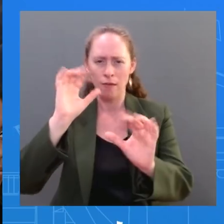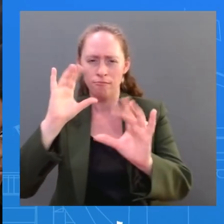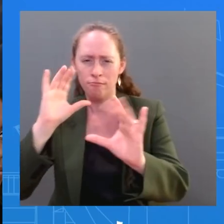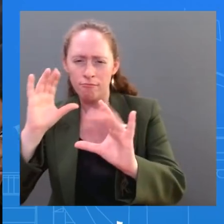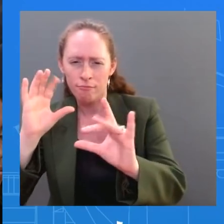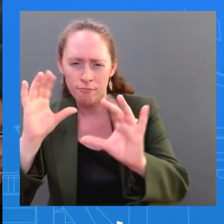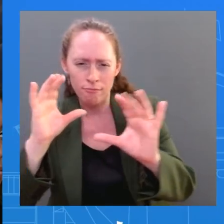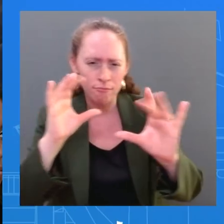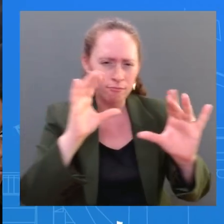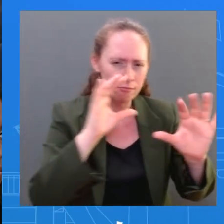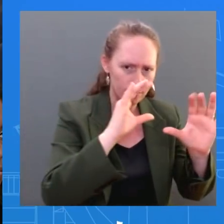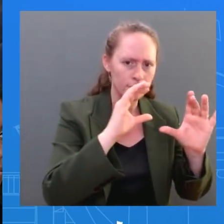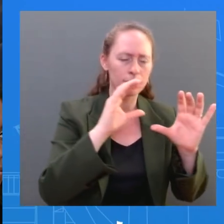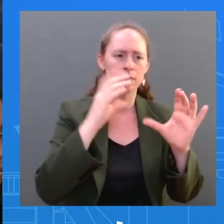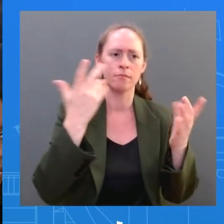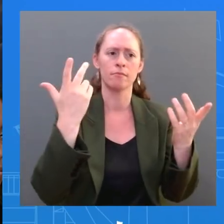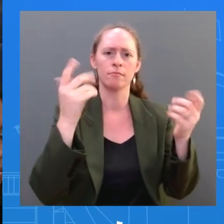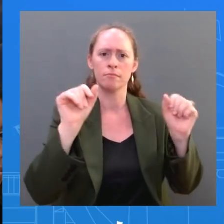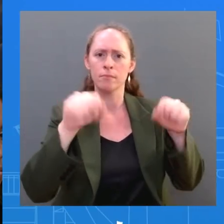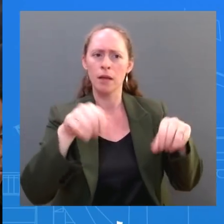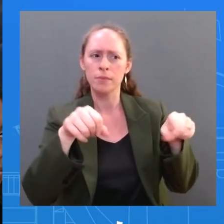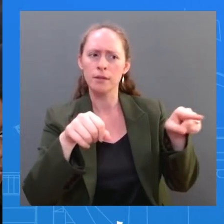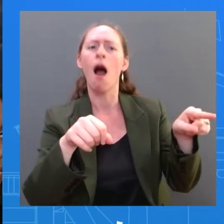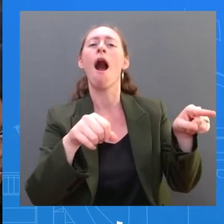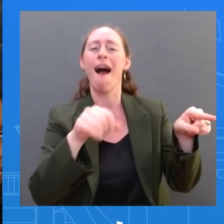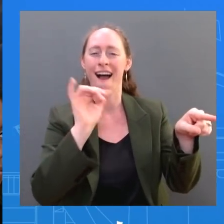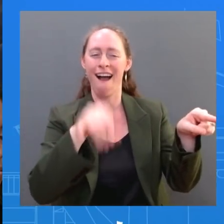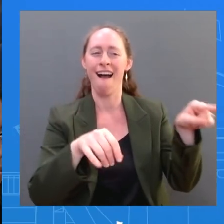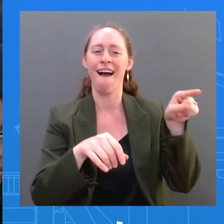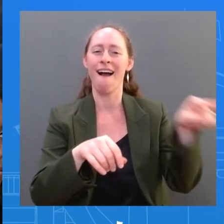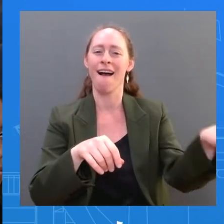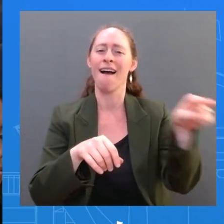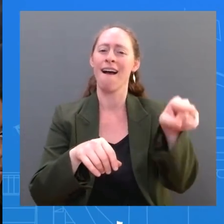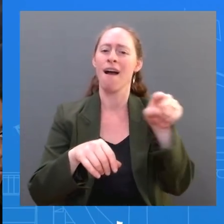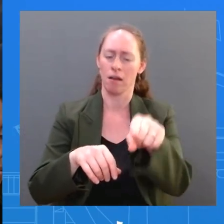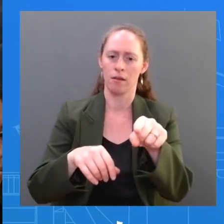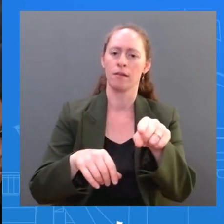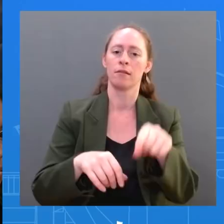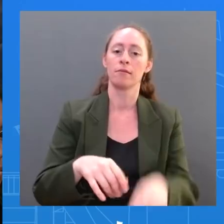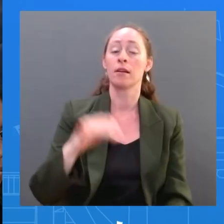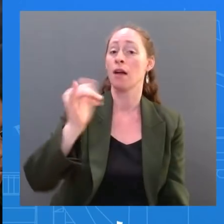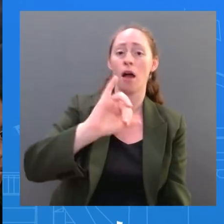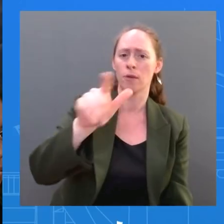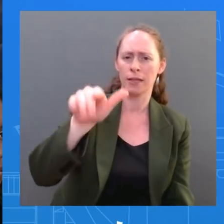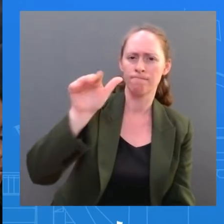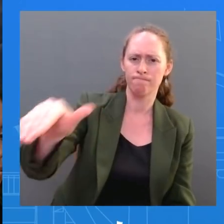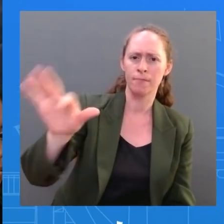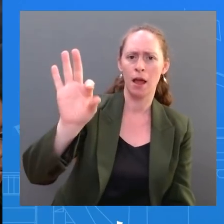it directs the Chair of the Federal Trade Commission to consider actions; it asks Mr. Becerra to consider actions